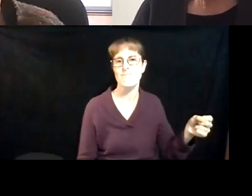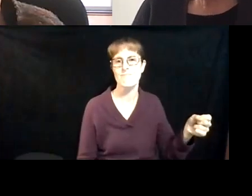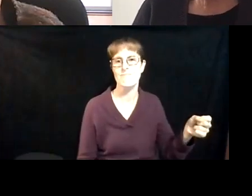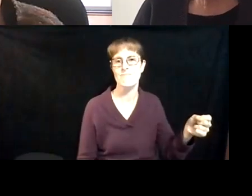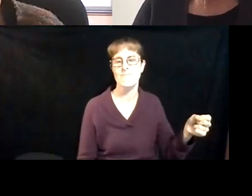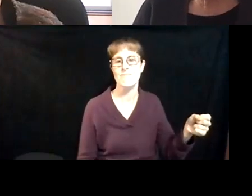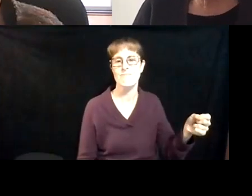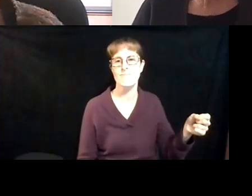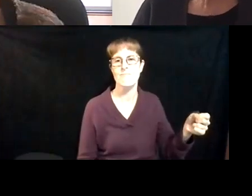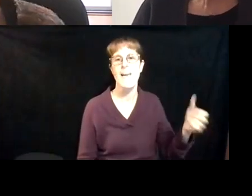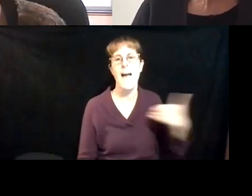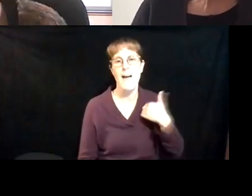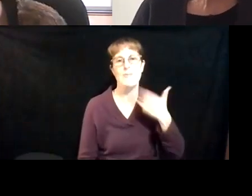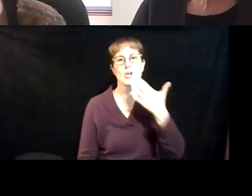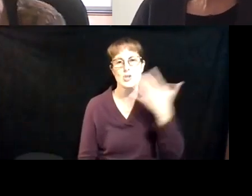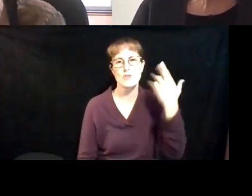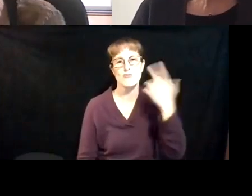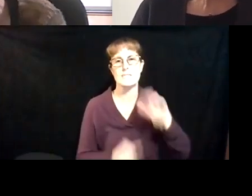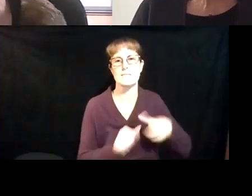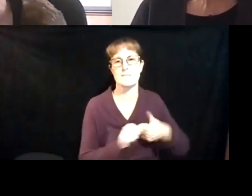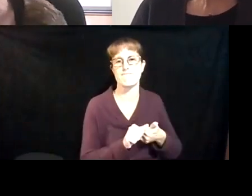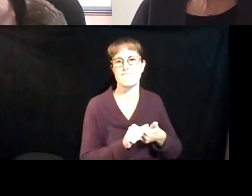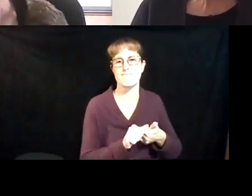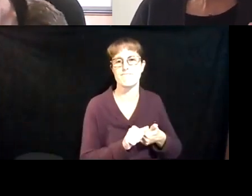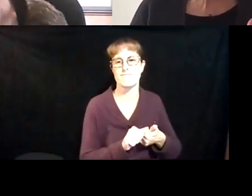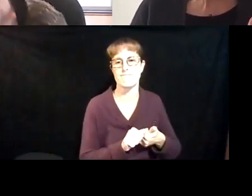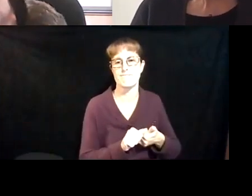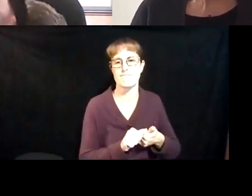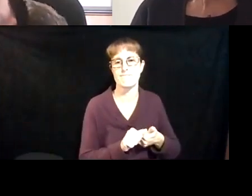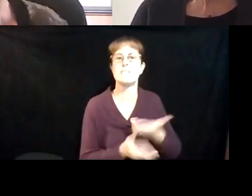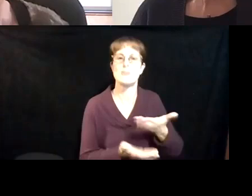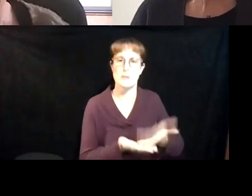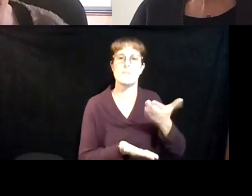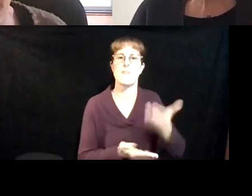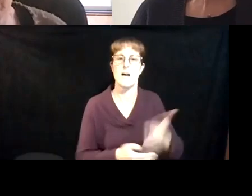If electric shock were used